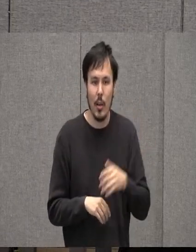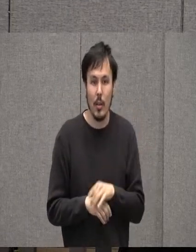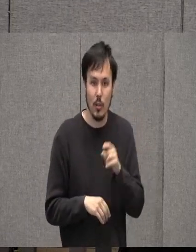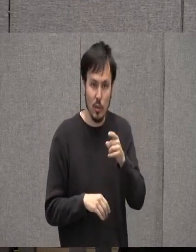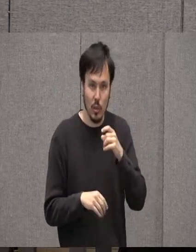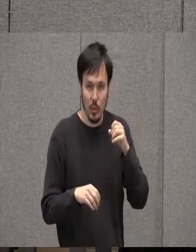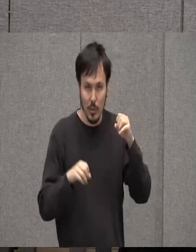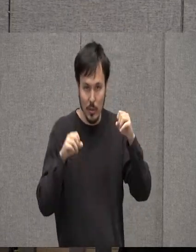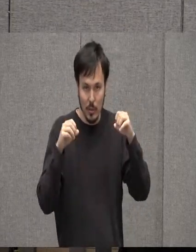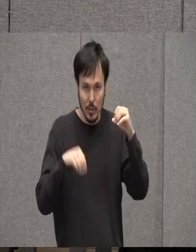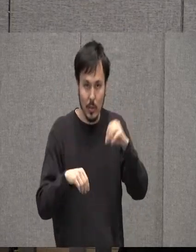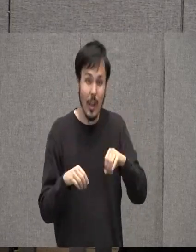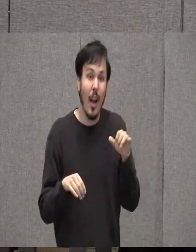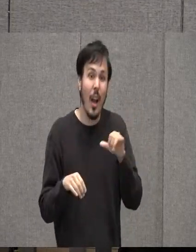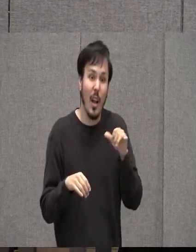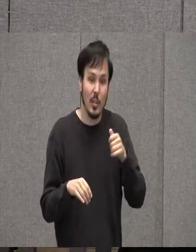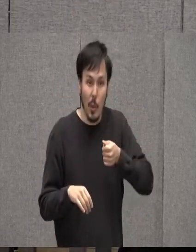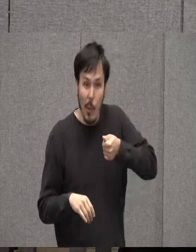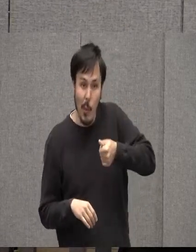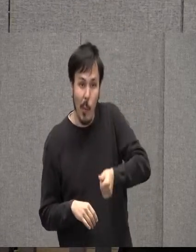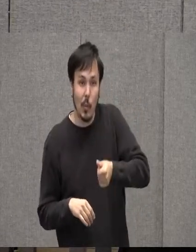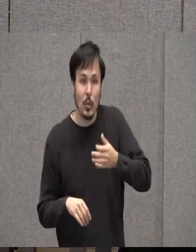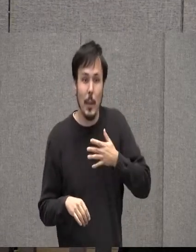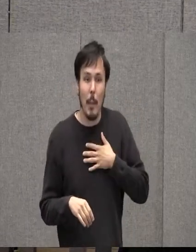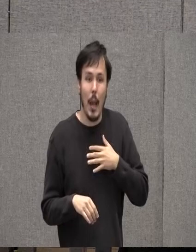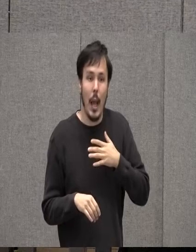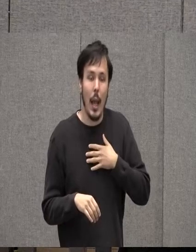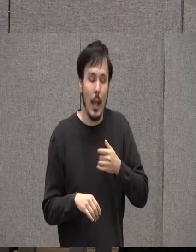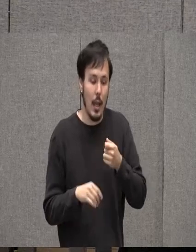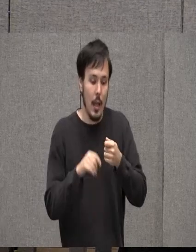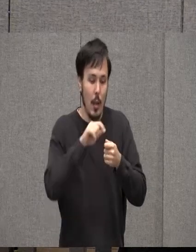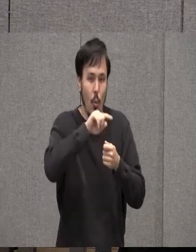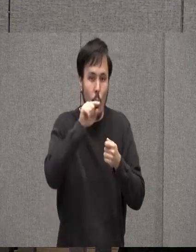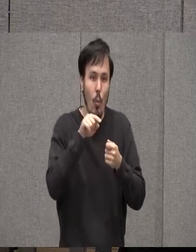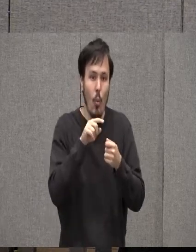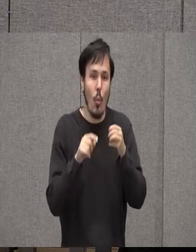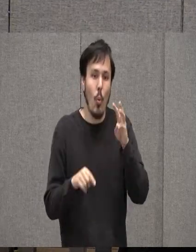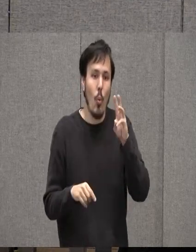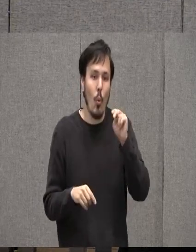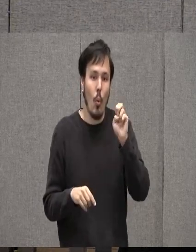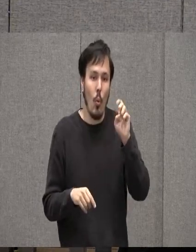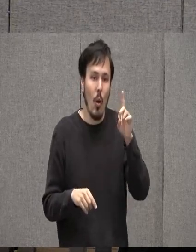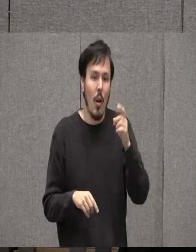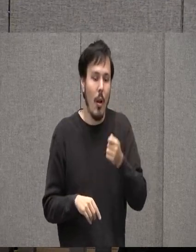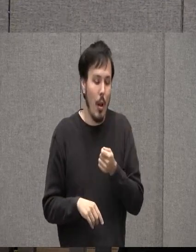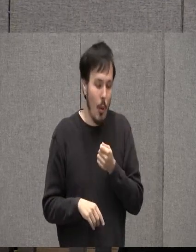I even pressed my bubble wand a couple of times and I thought it was a really cool sunset-y background